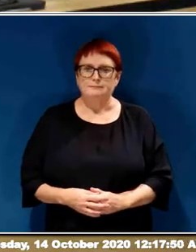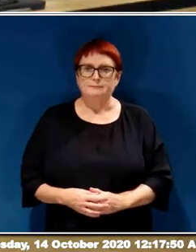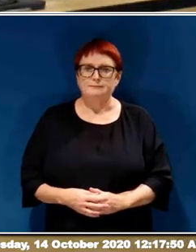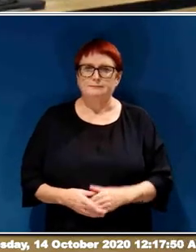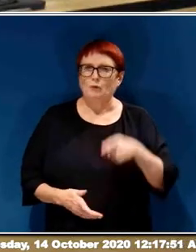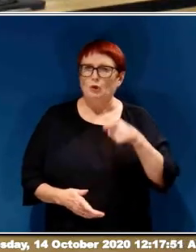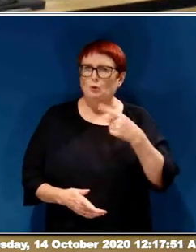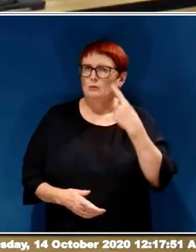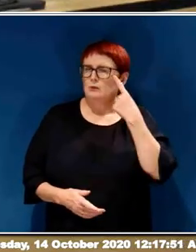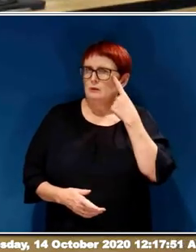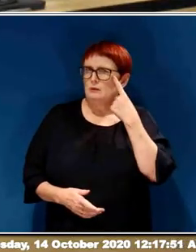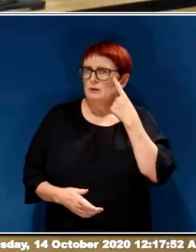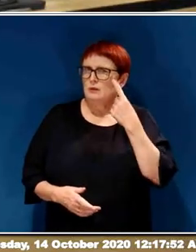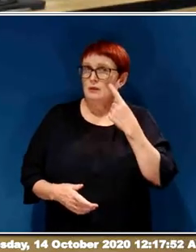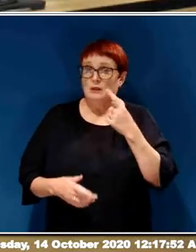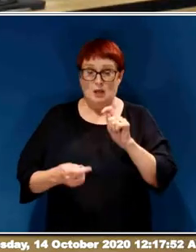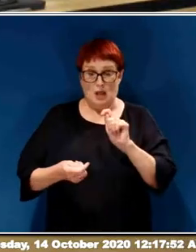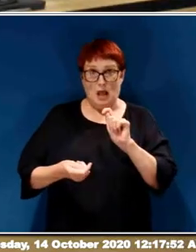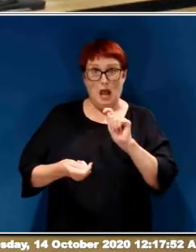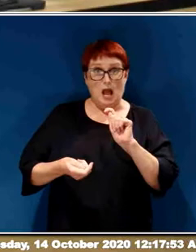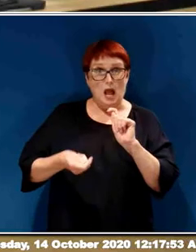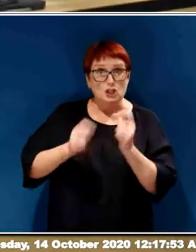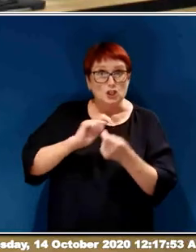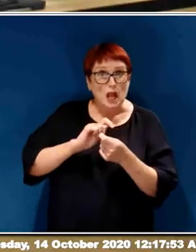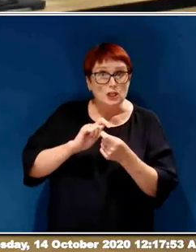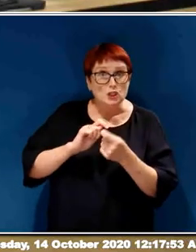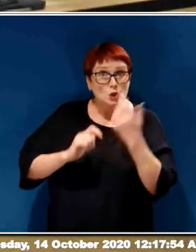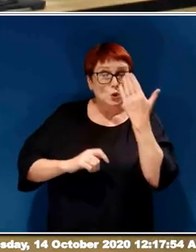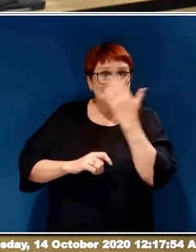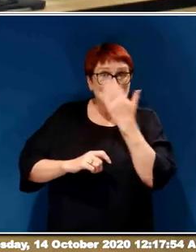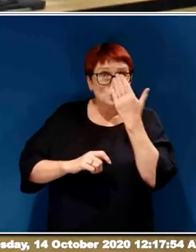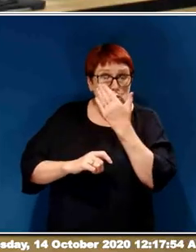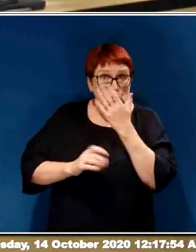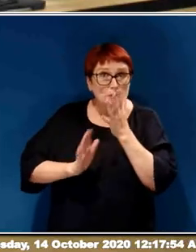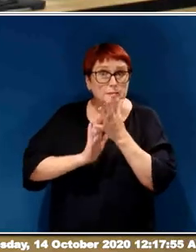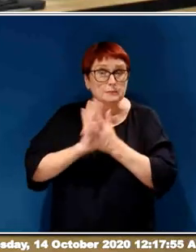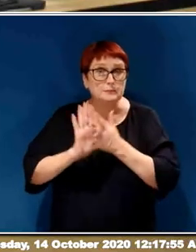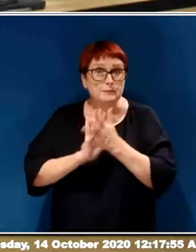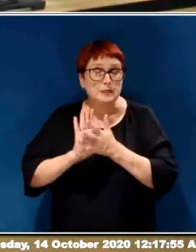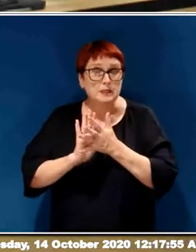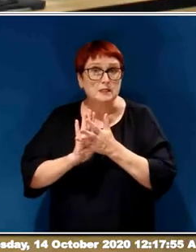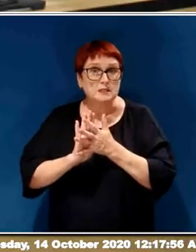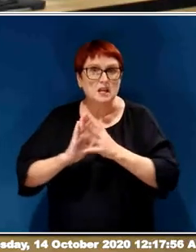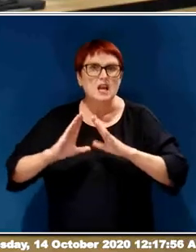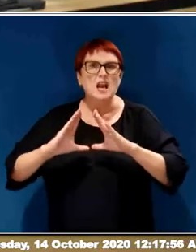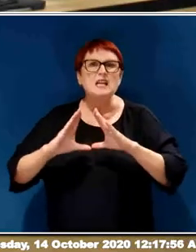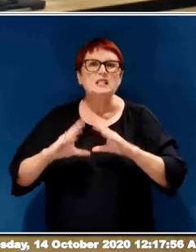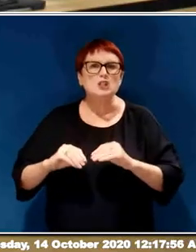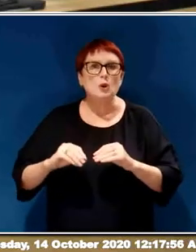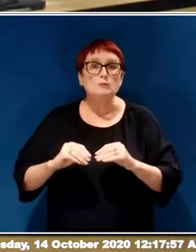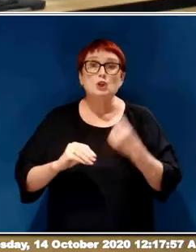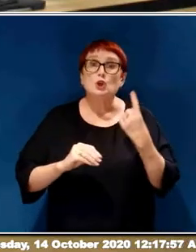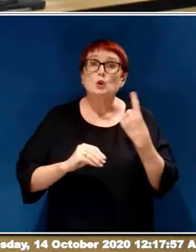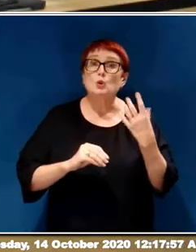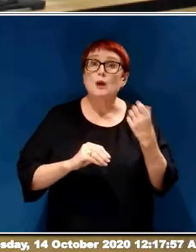is to prevent, guard against disadvantage from disability? DR de BRUIN: That's right. Okay.